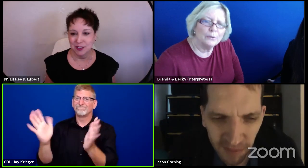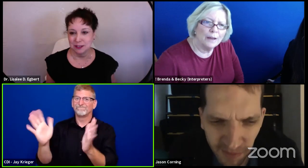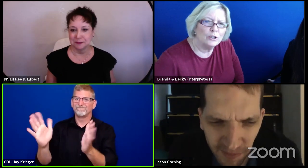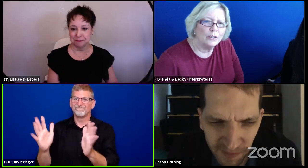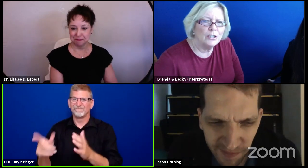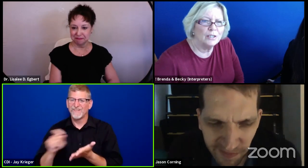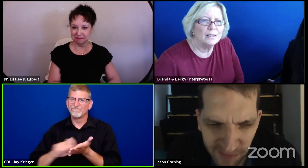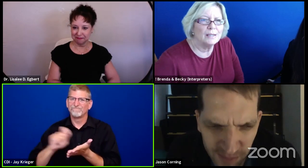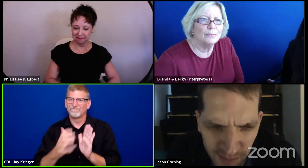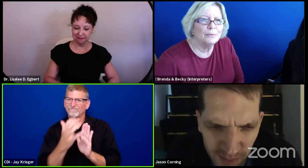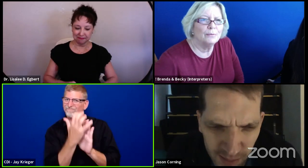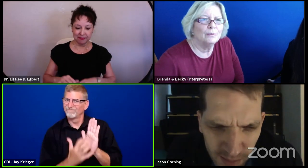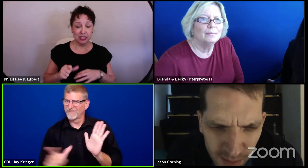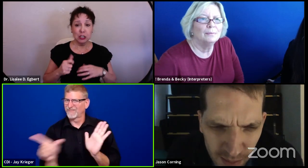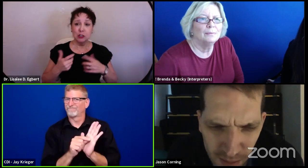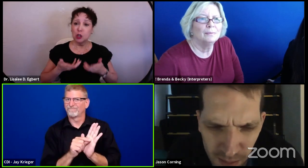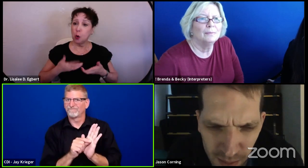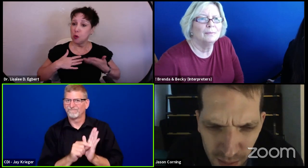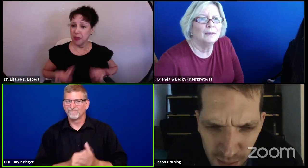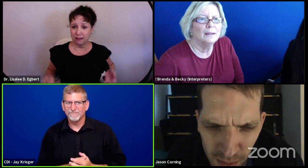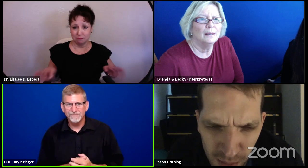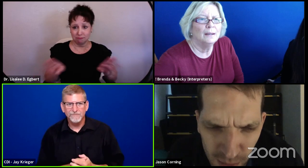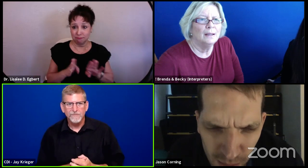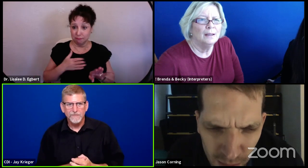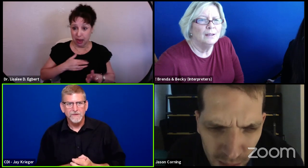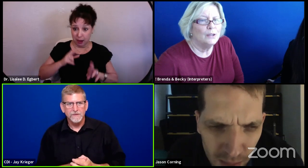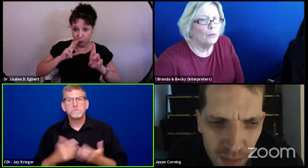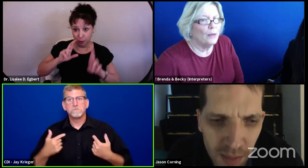congratulations.